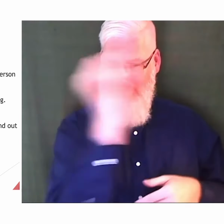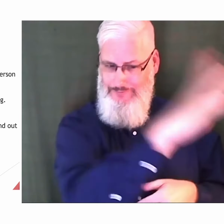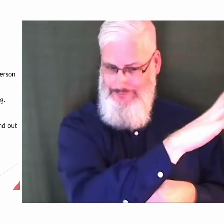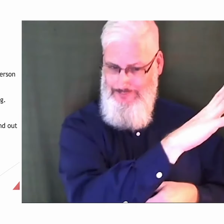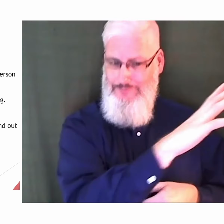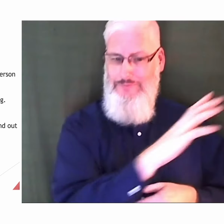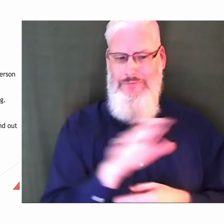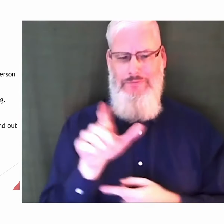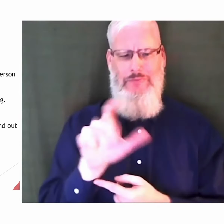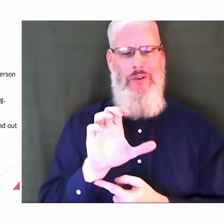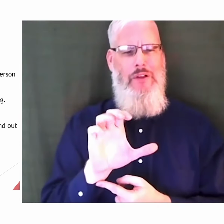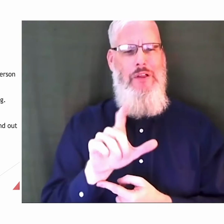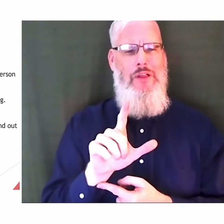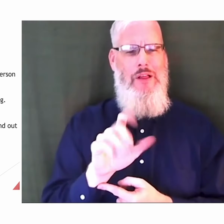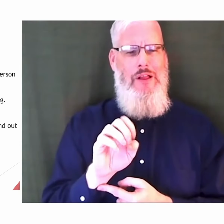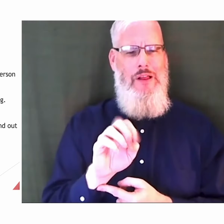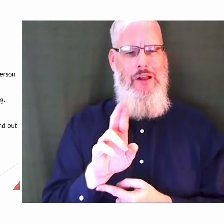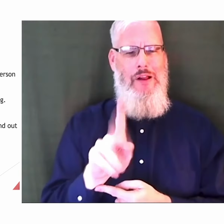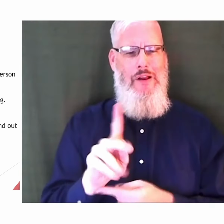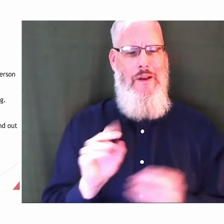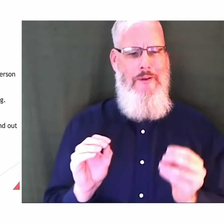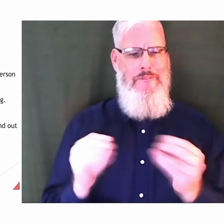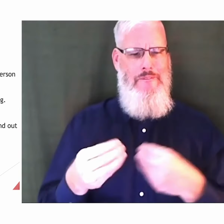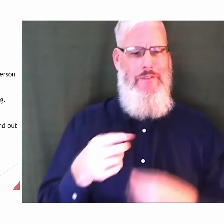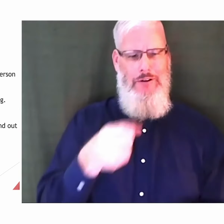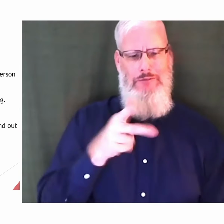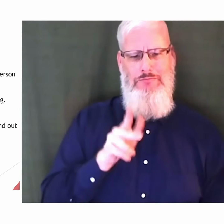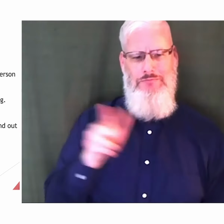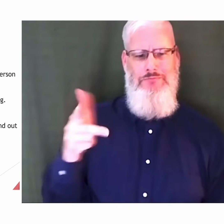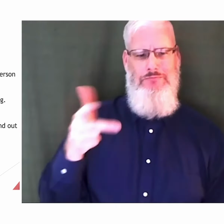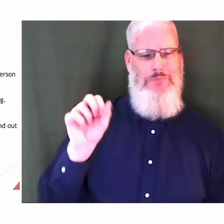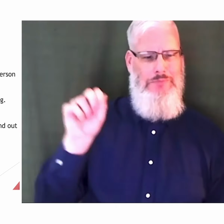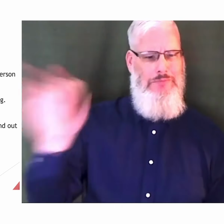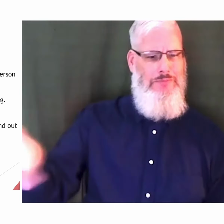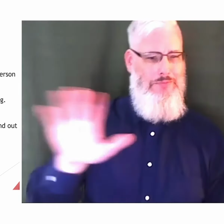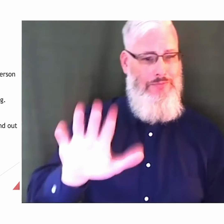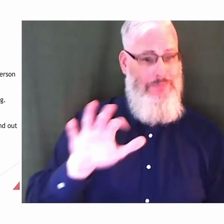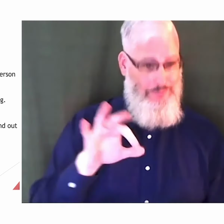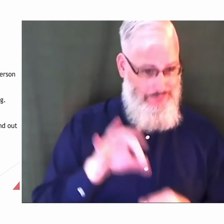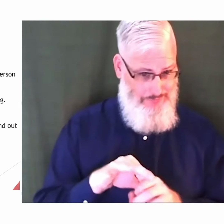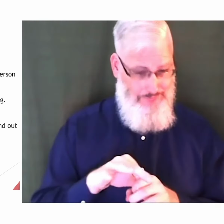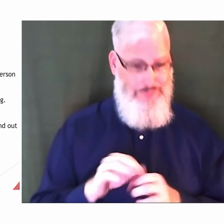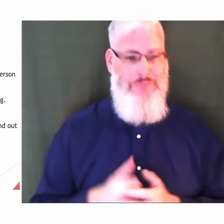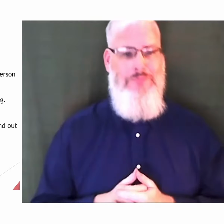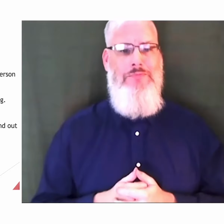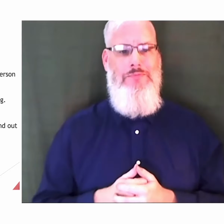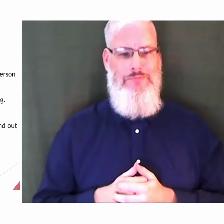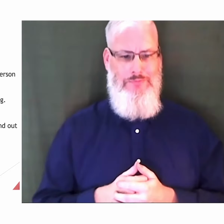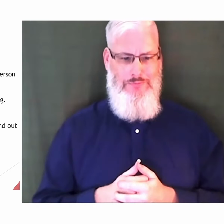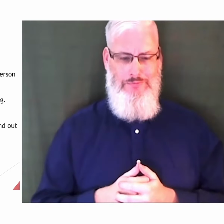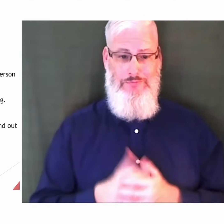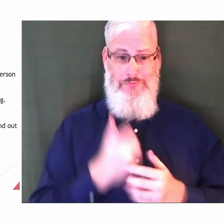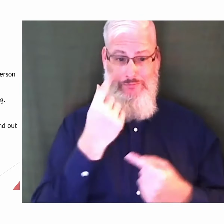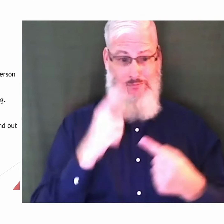at your clerk's office or alternate site. Polling places handle Curbside Voting differently.